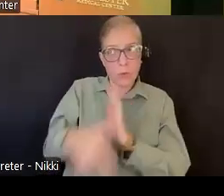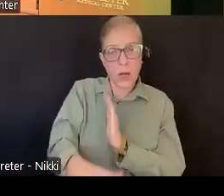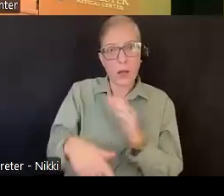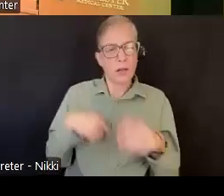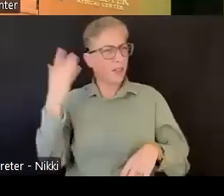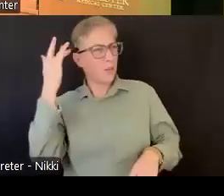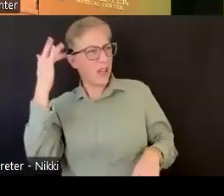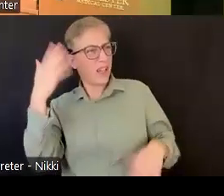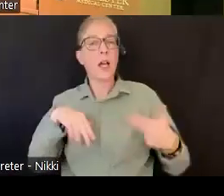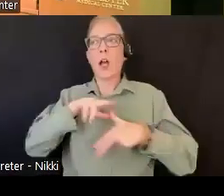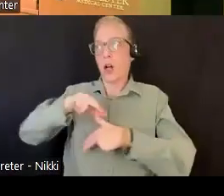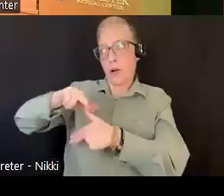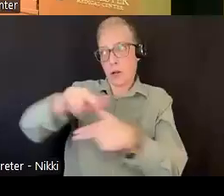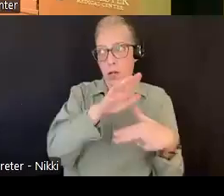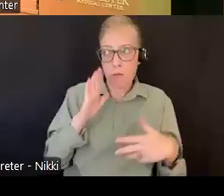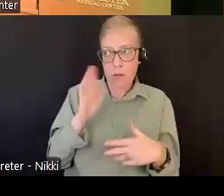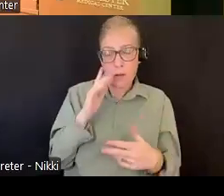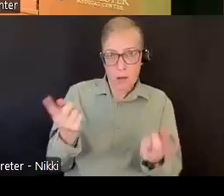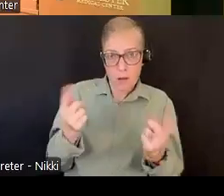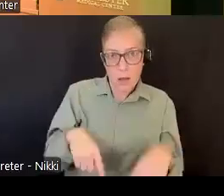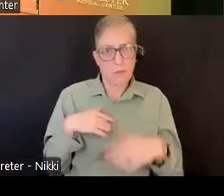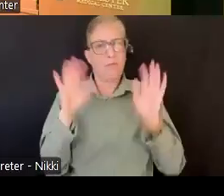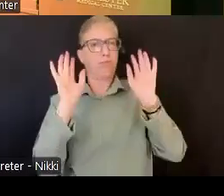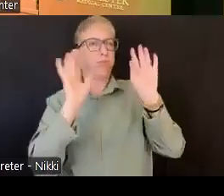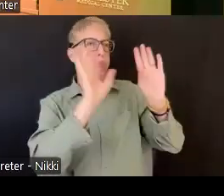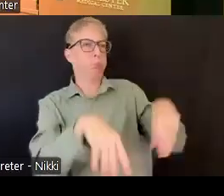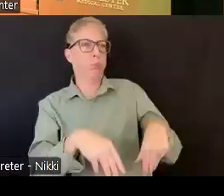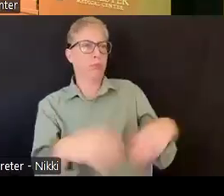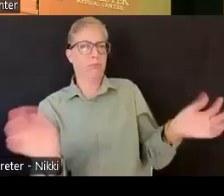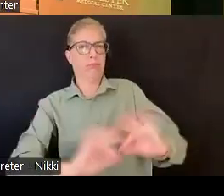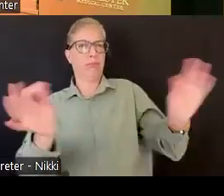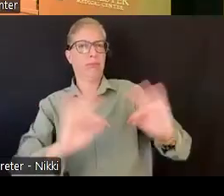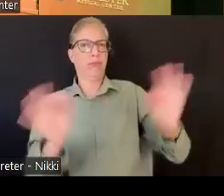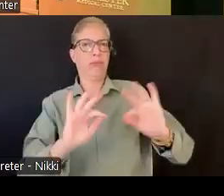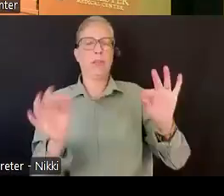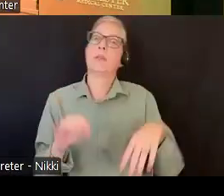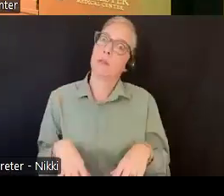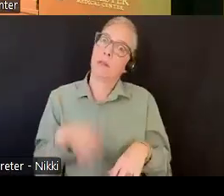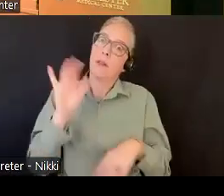big can it be?" But it happened to be 2005 and it was hurricane Katrina was right in my path.